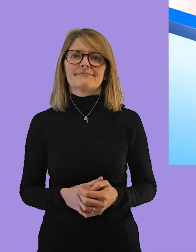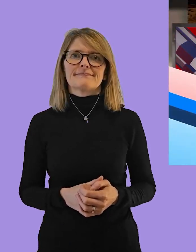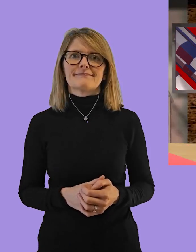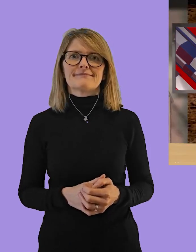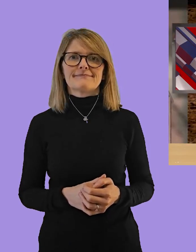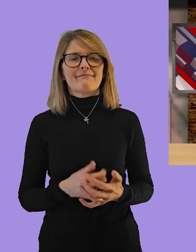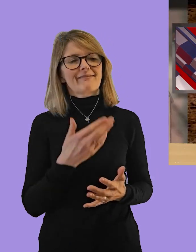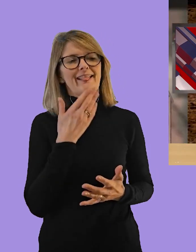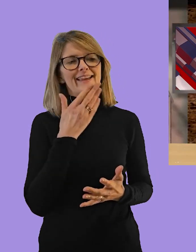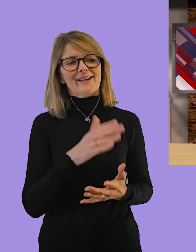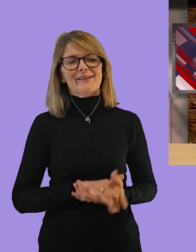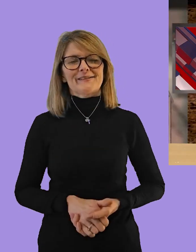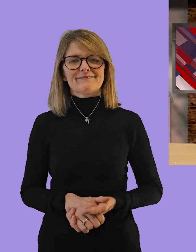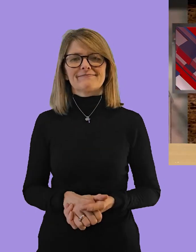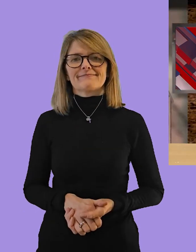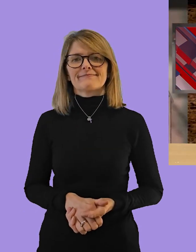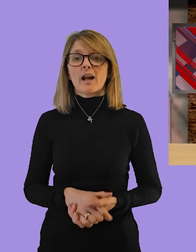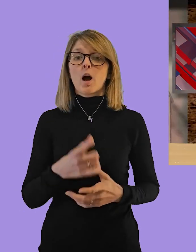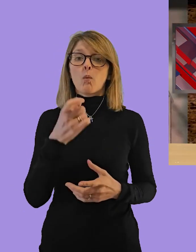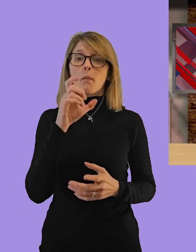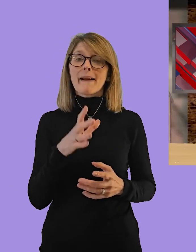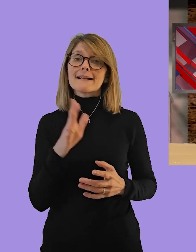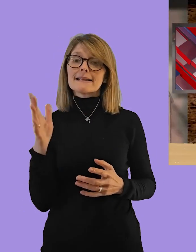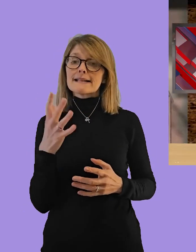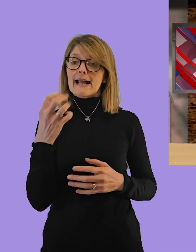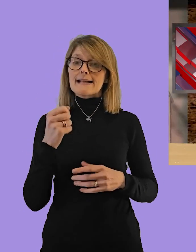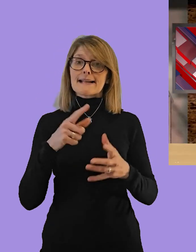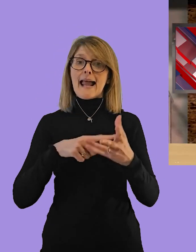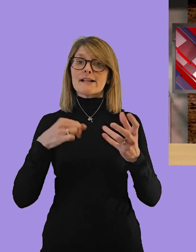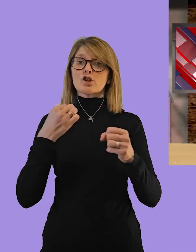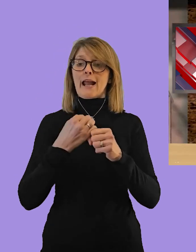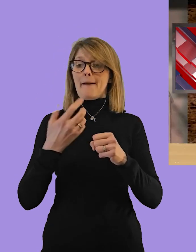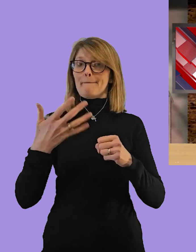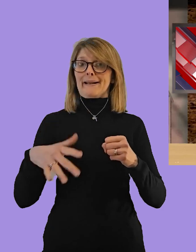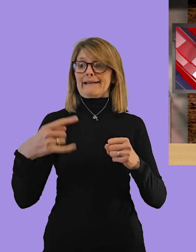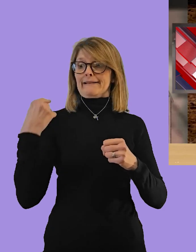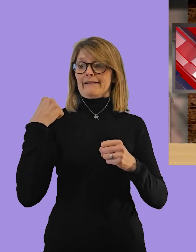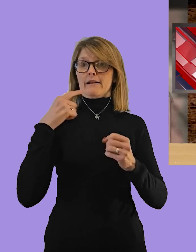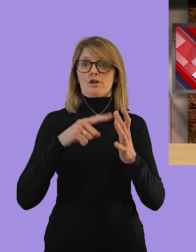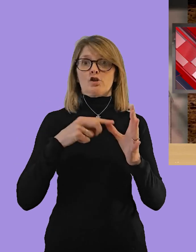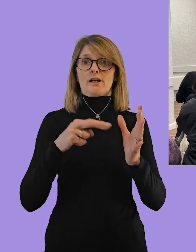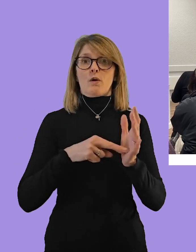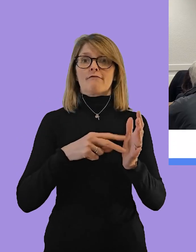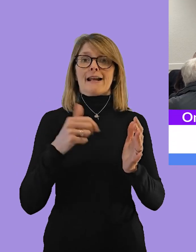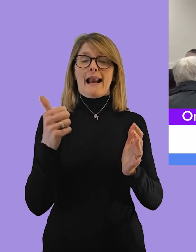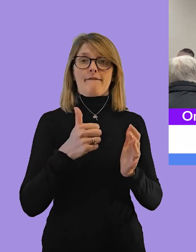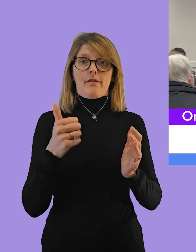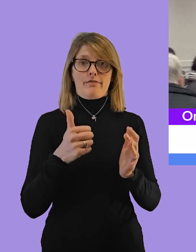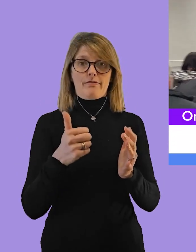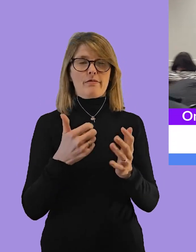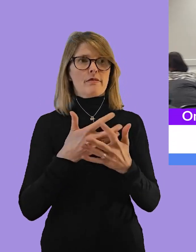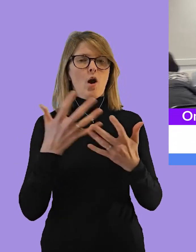Thanks for that, Saifur. One Place East held their AGM on the 11th of January, 2024. And we were pleased that so many people